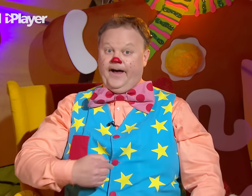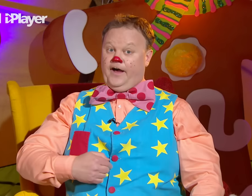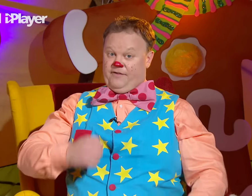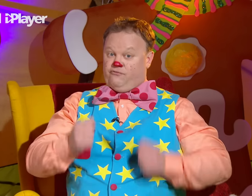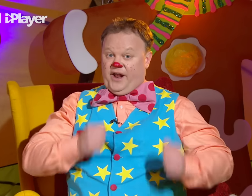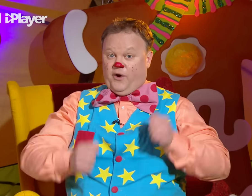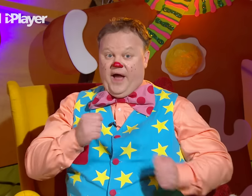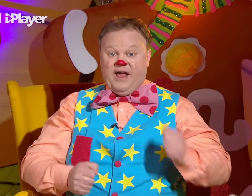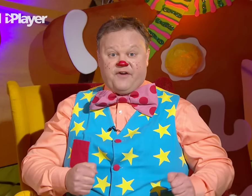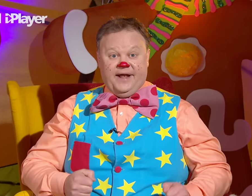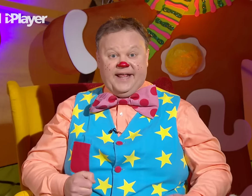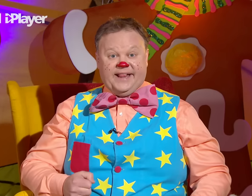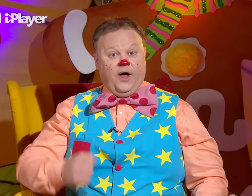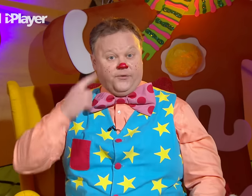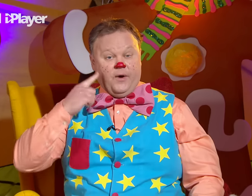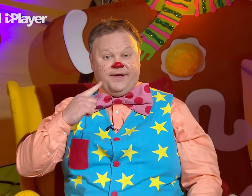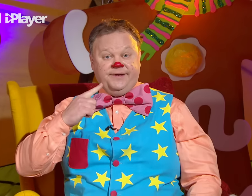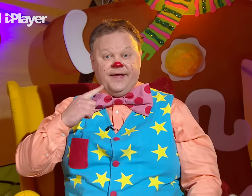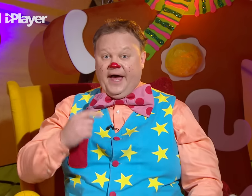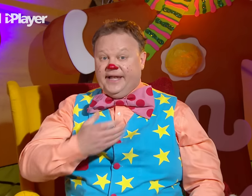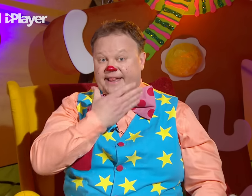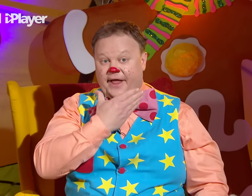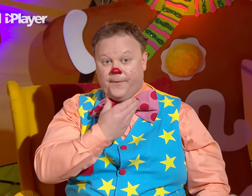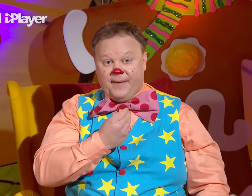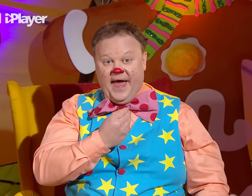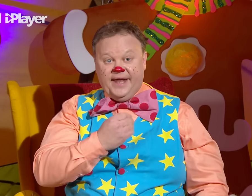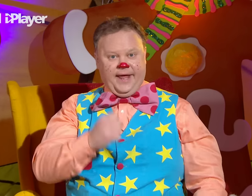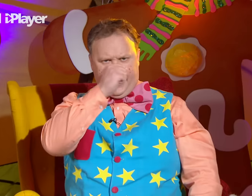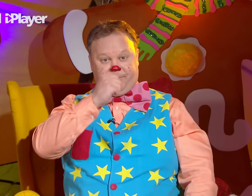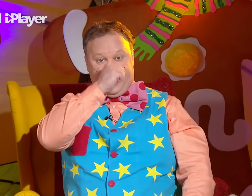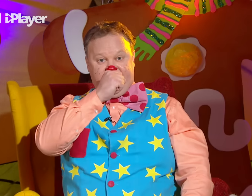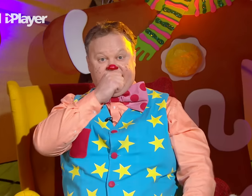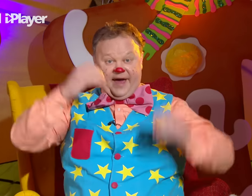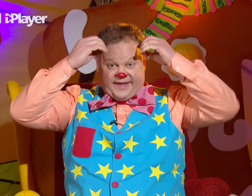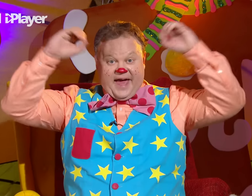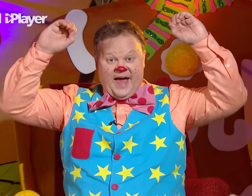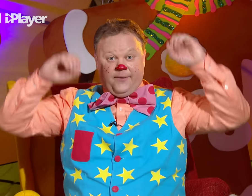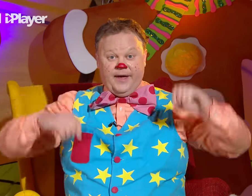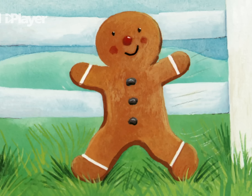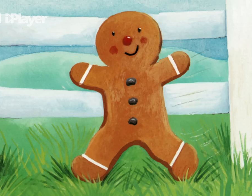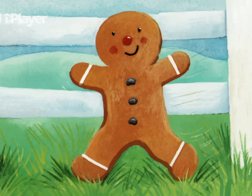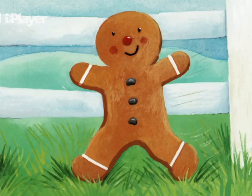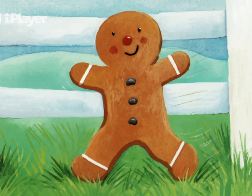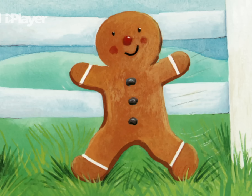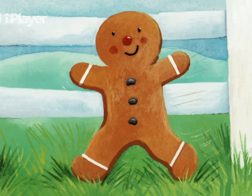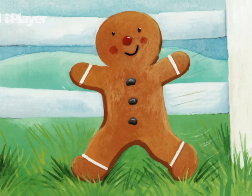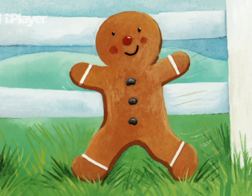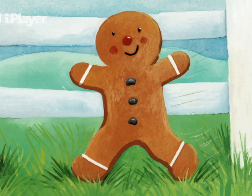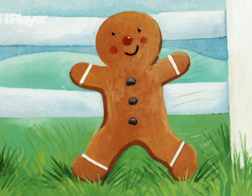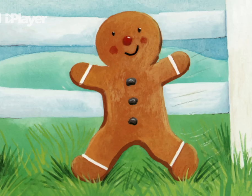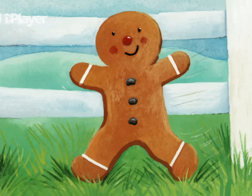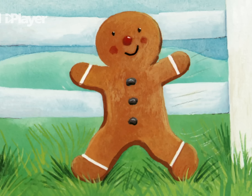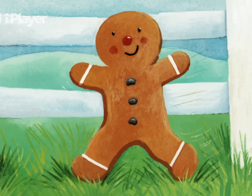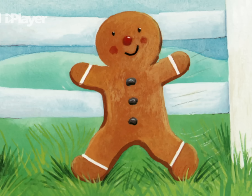i've run away from a little old woman a little old man a pig a cow and i can run away from you